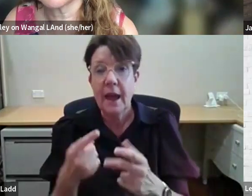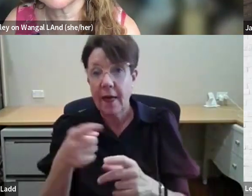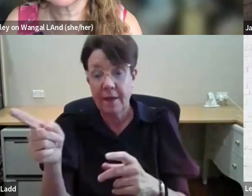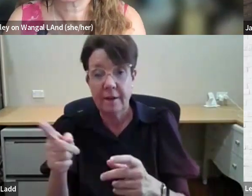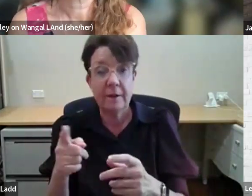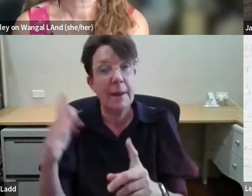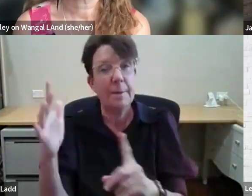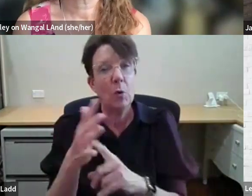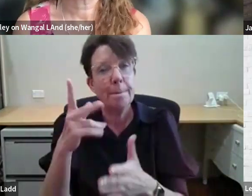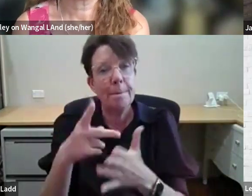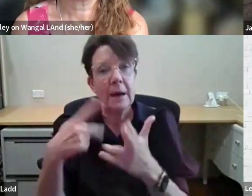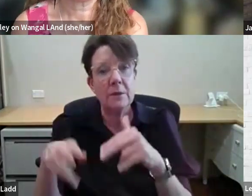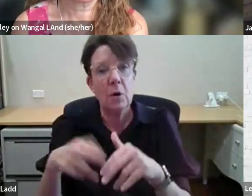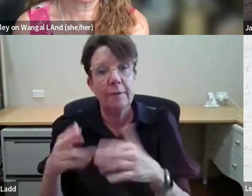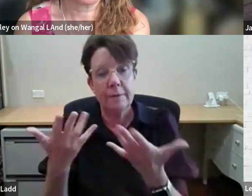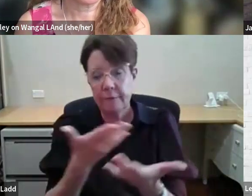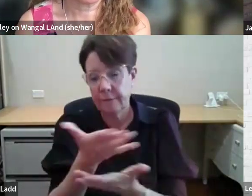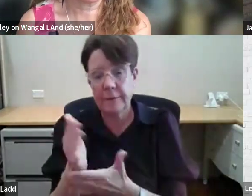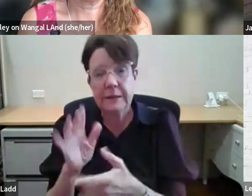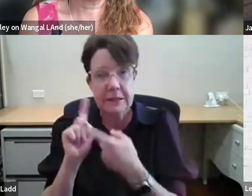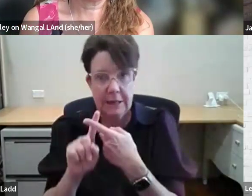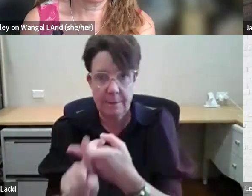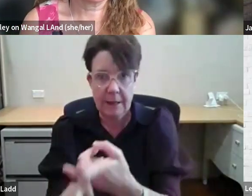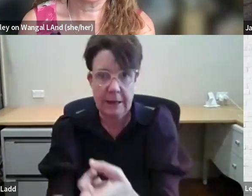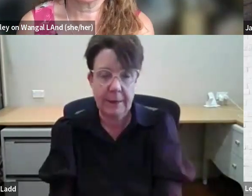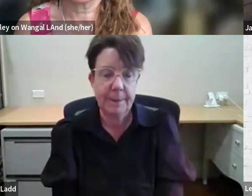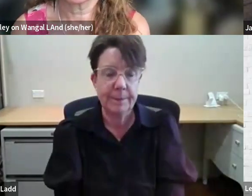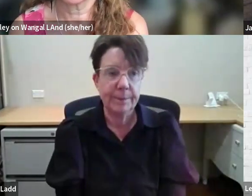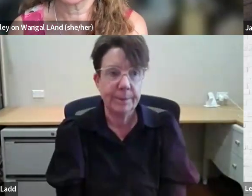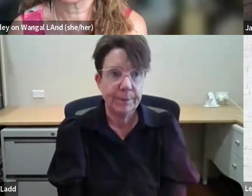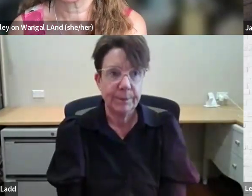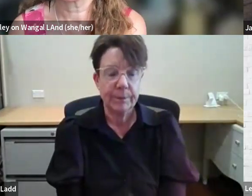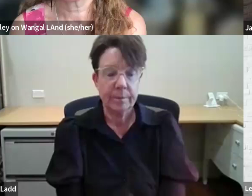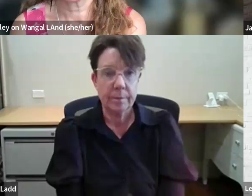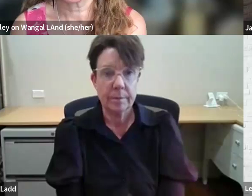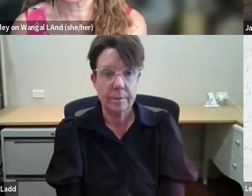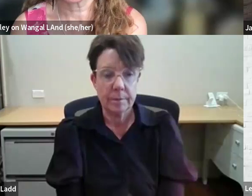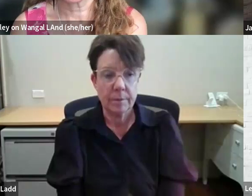Chairs or board members, we need to ... We can use those